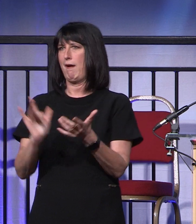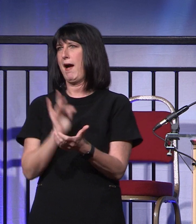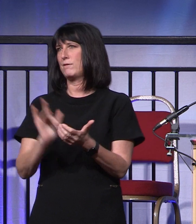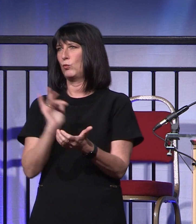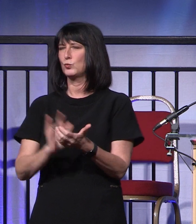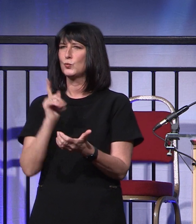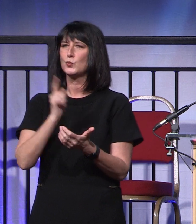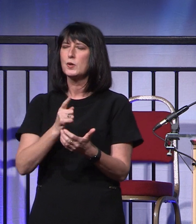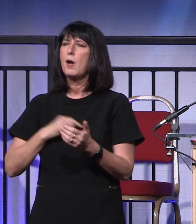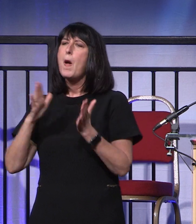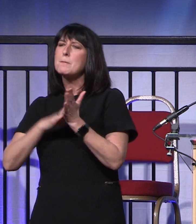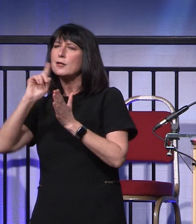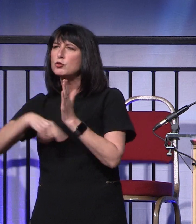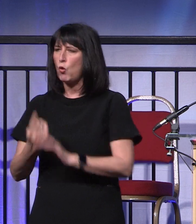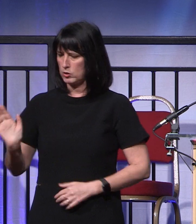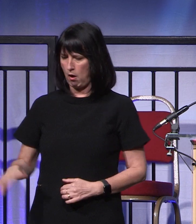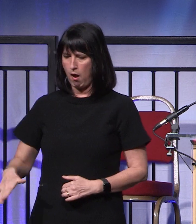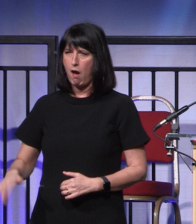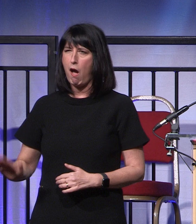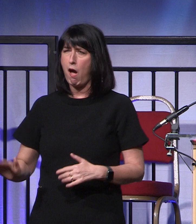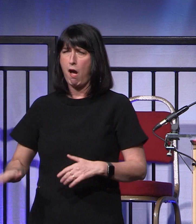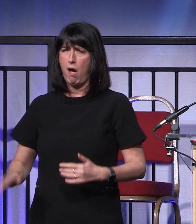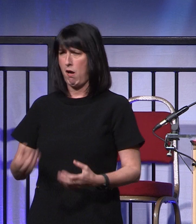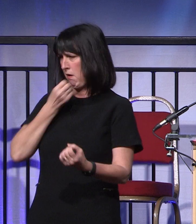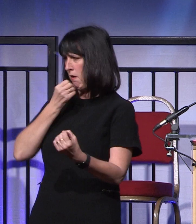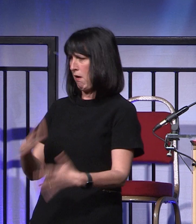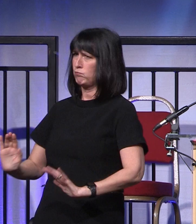Jordan one of the greatest basketball players that ever lived